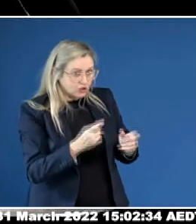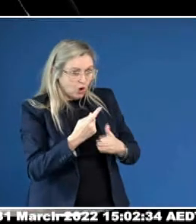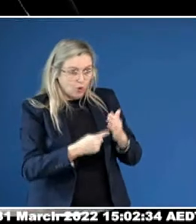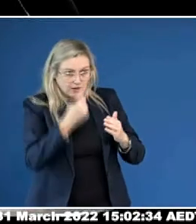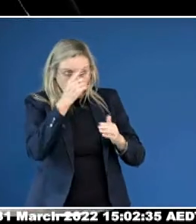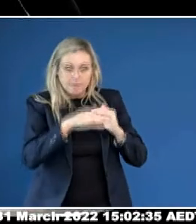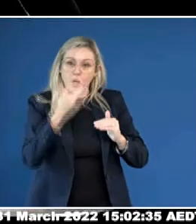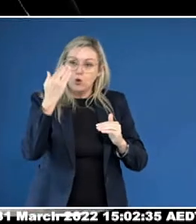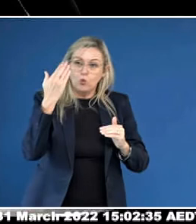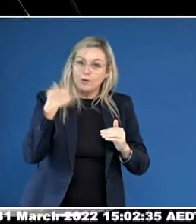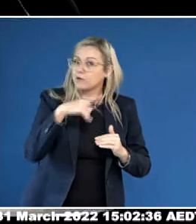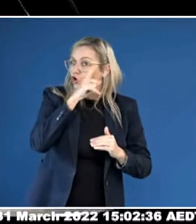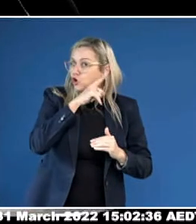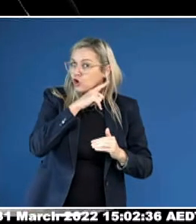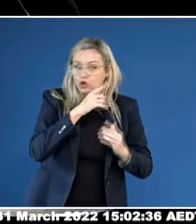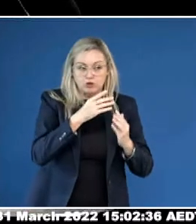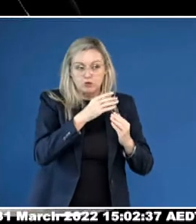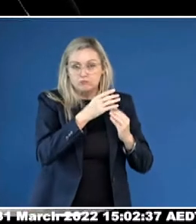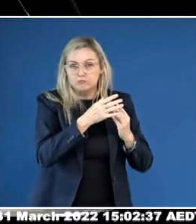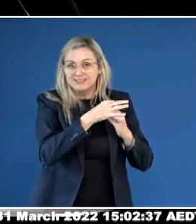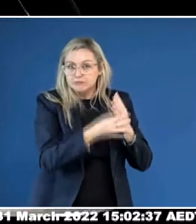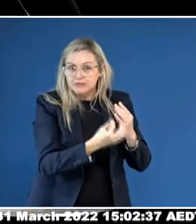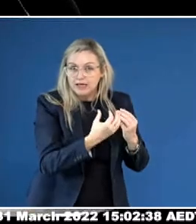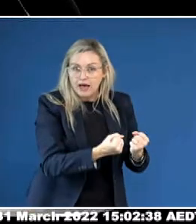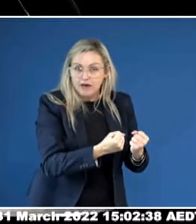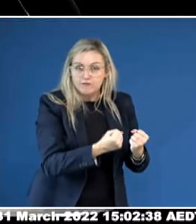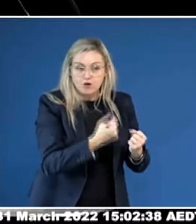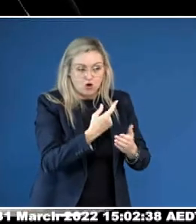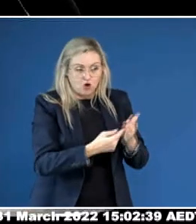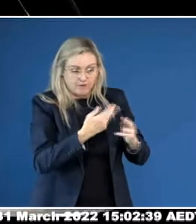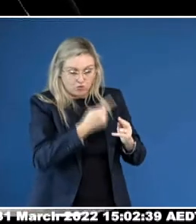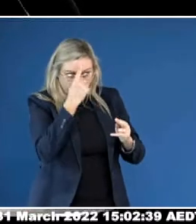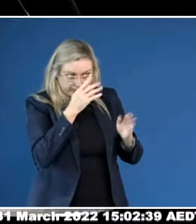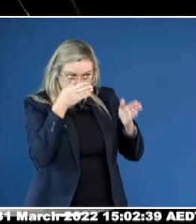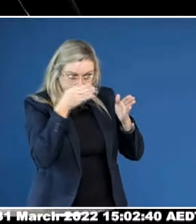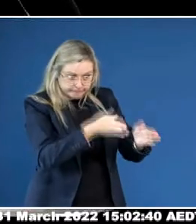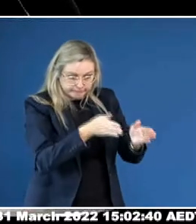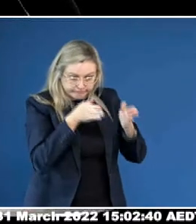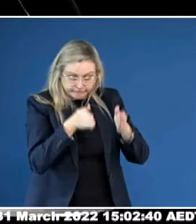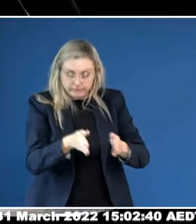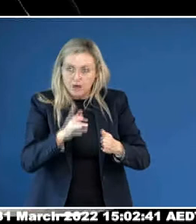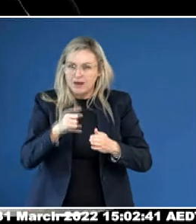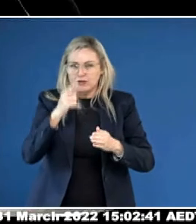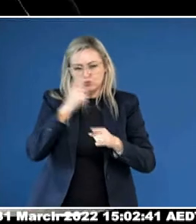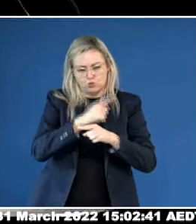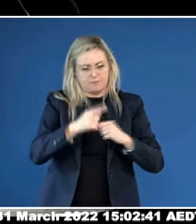outside those mainstream senses of what relationships are for family or domestic